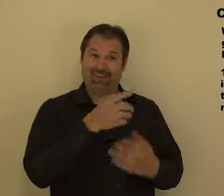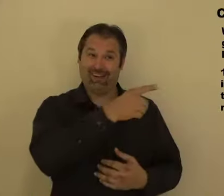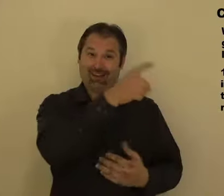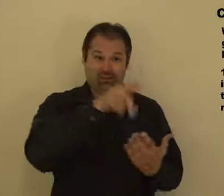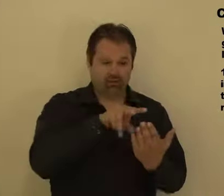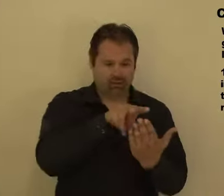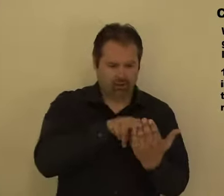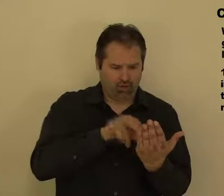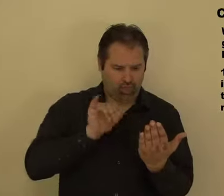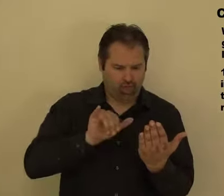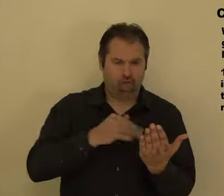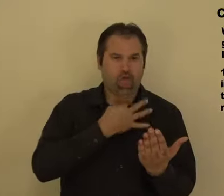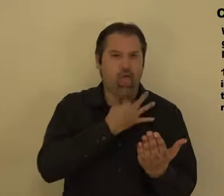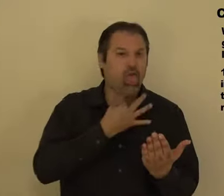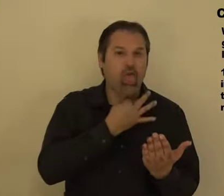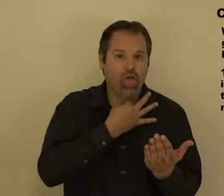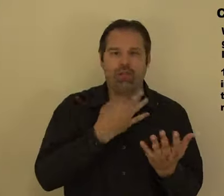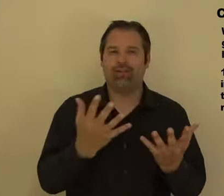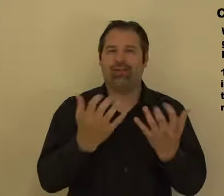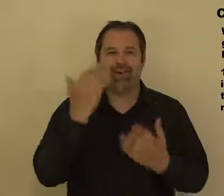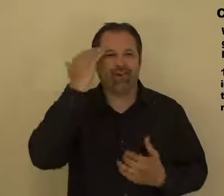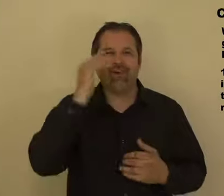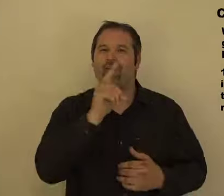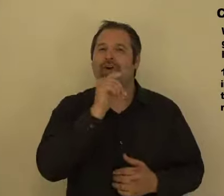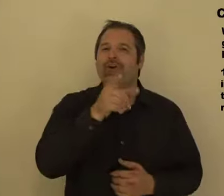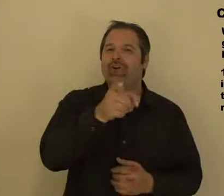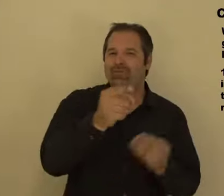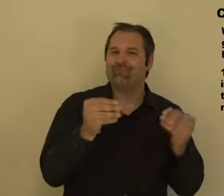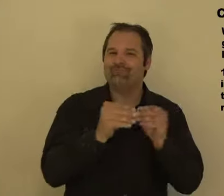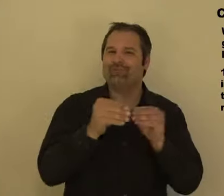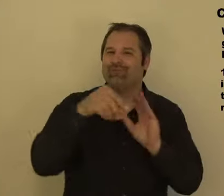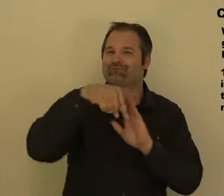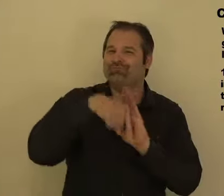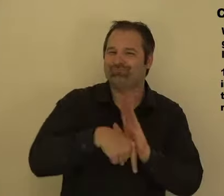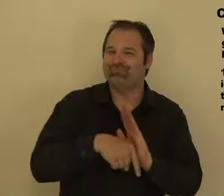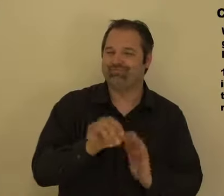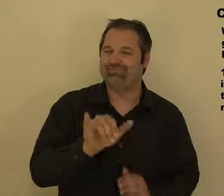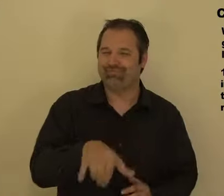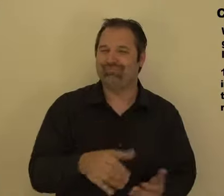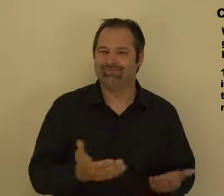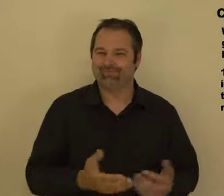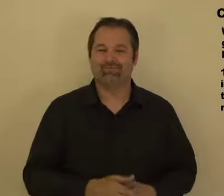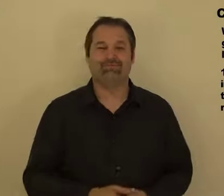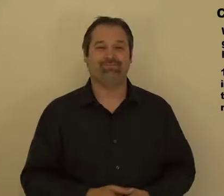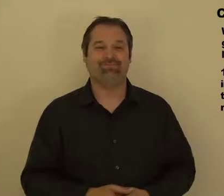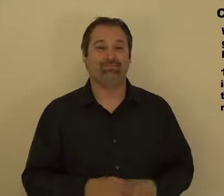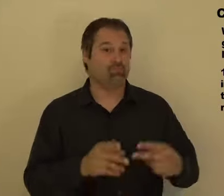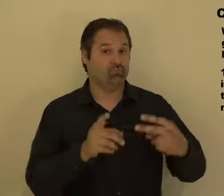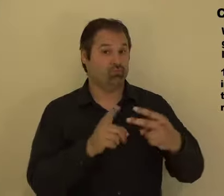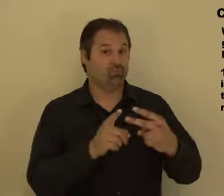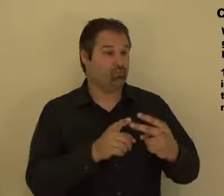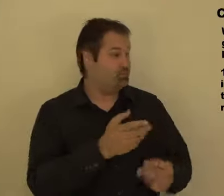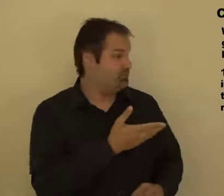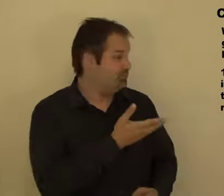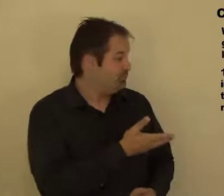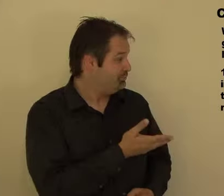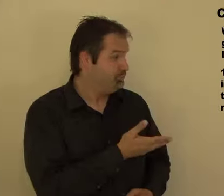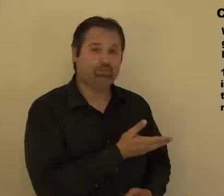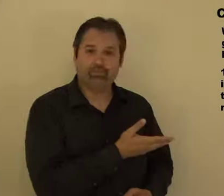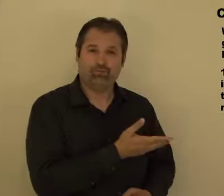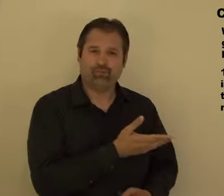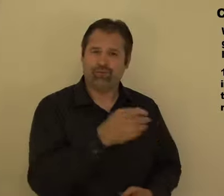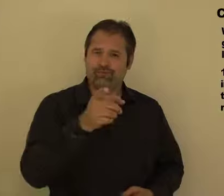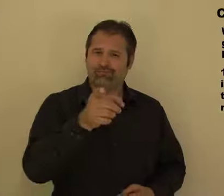If the cover letter does its job, then it will lead the reader to your resume.